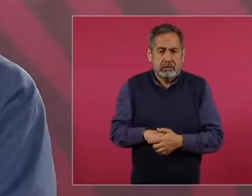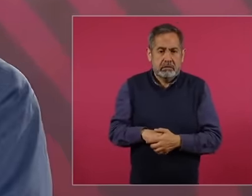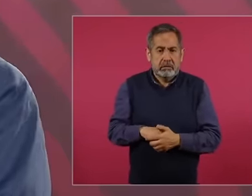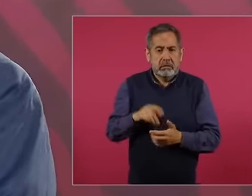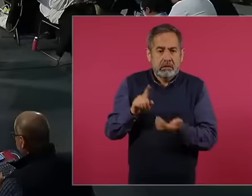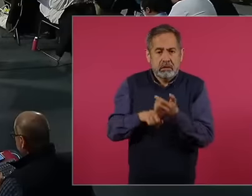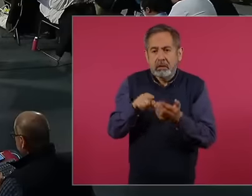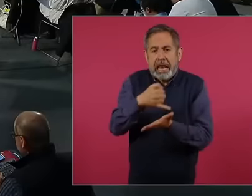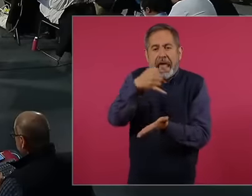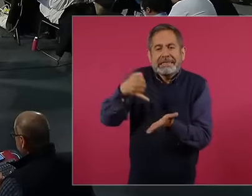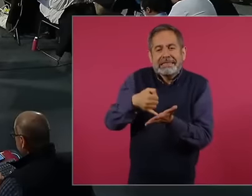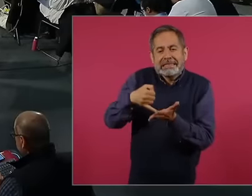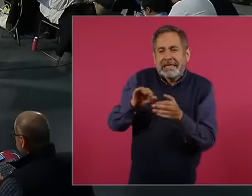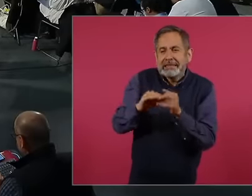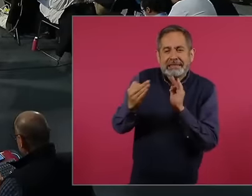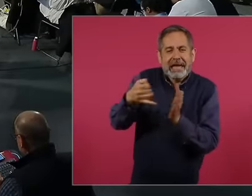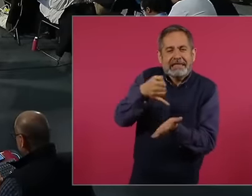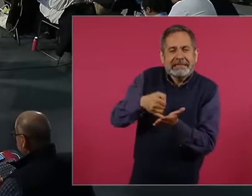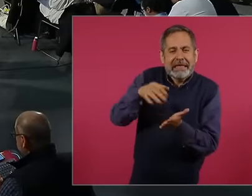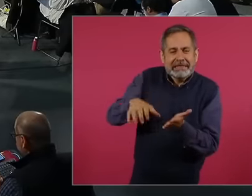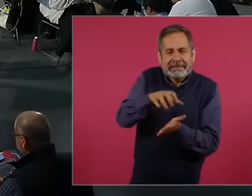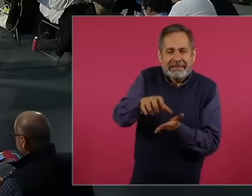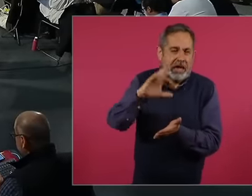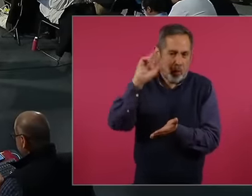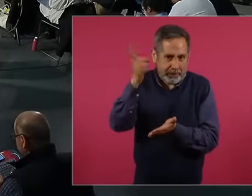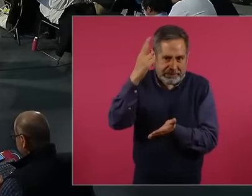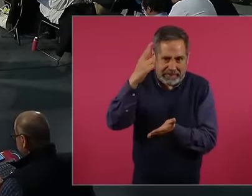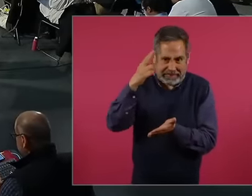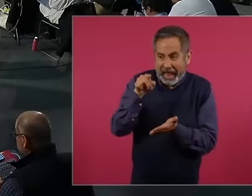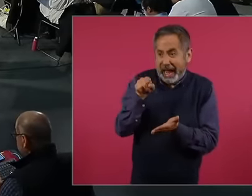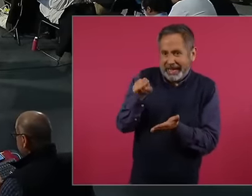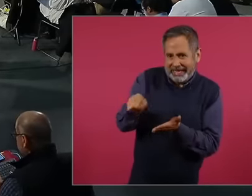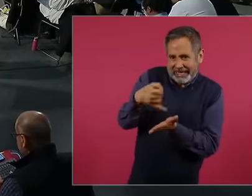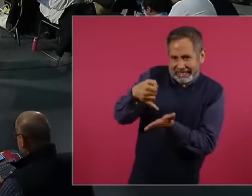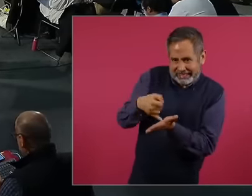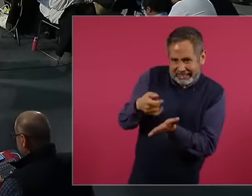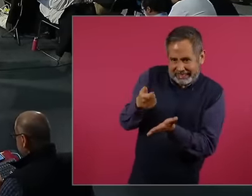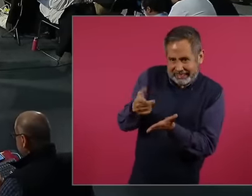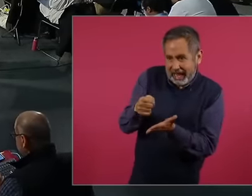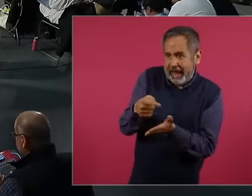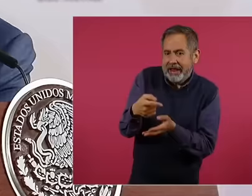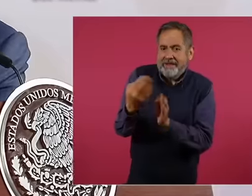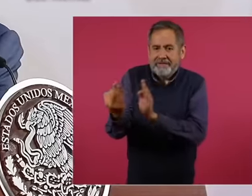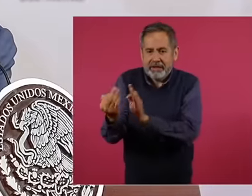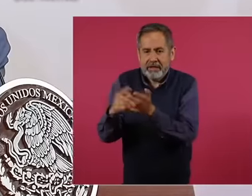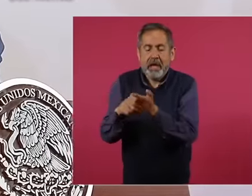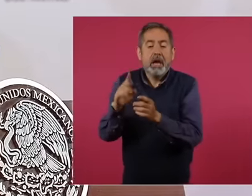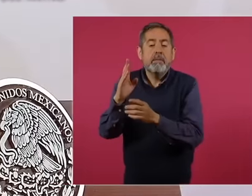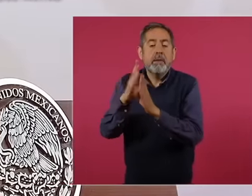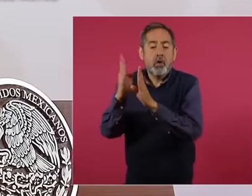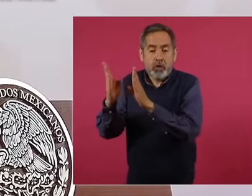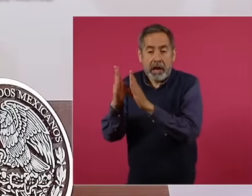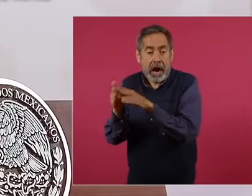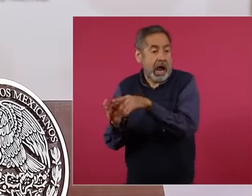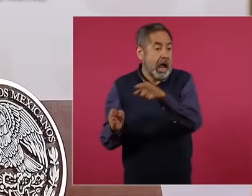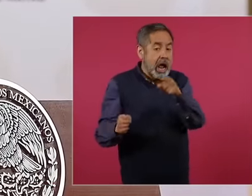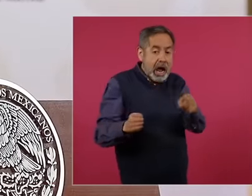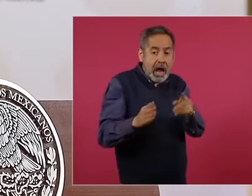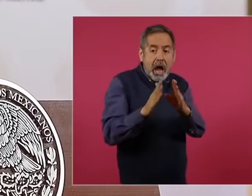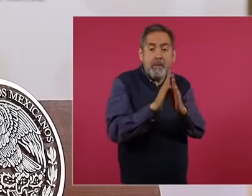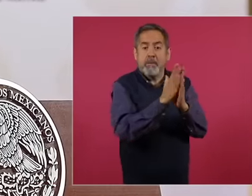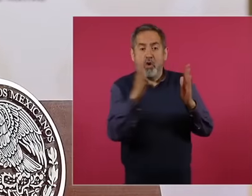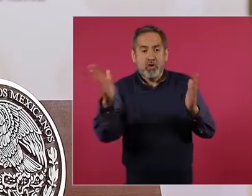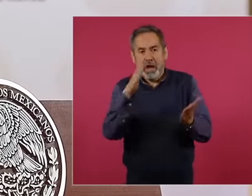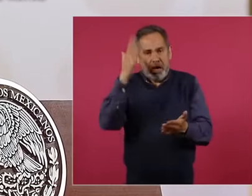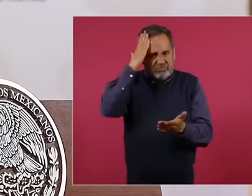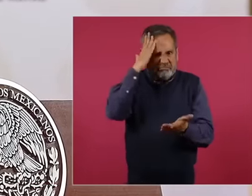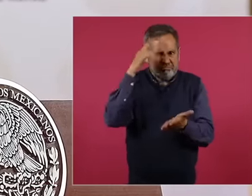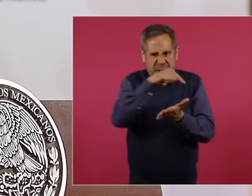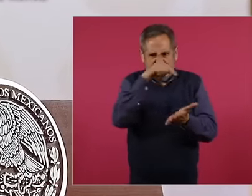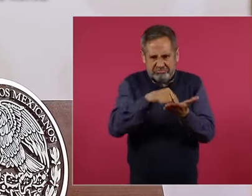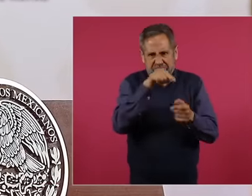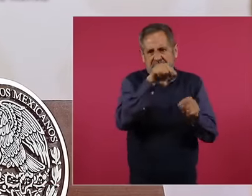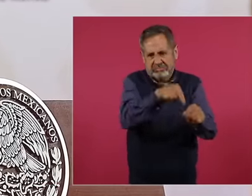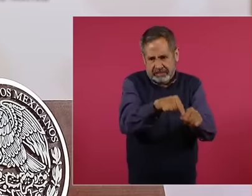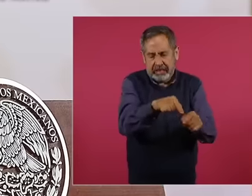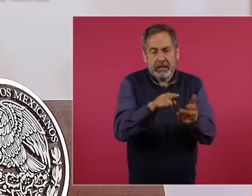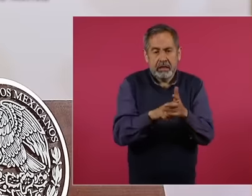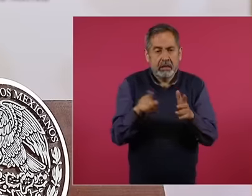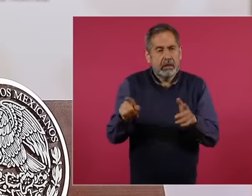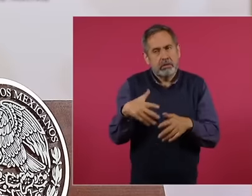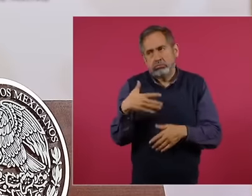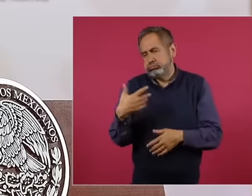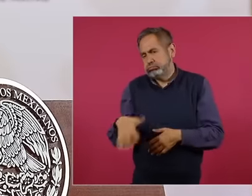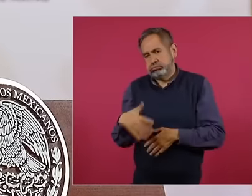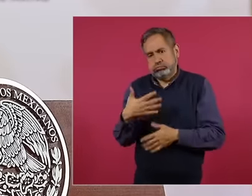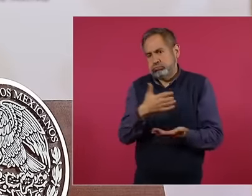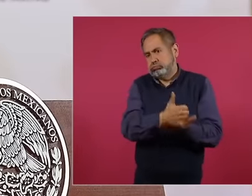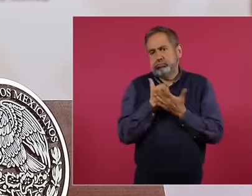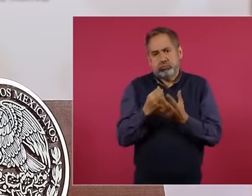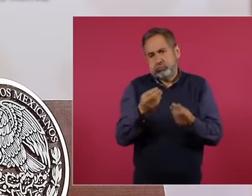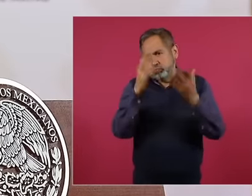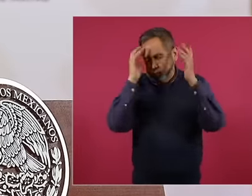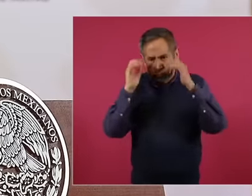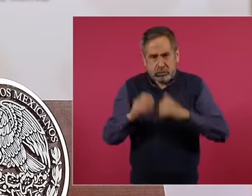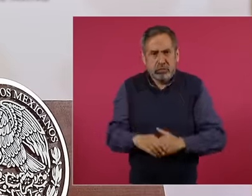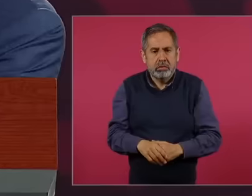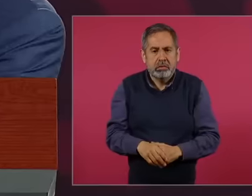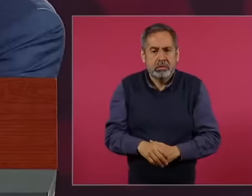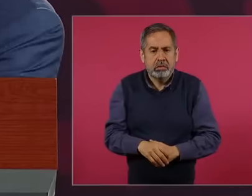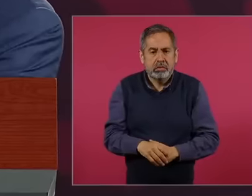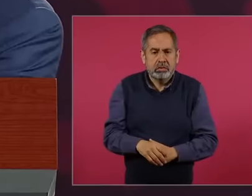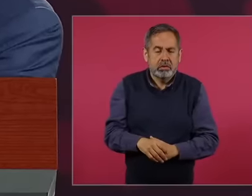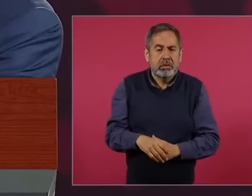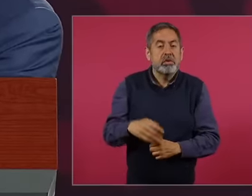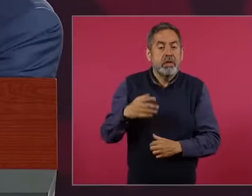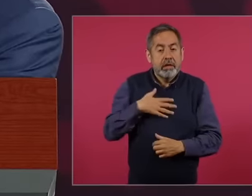Islands are like and the central library is like that, that's a great help, fate. What